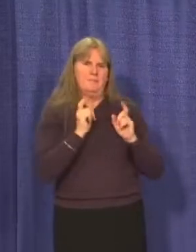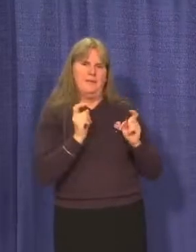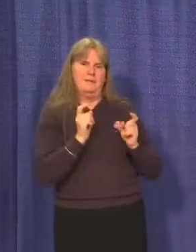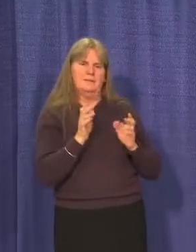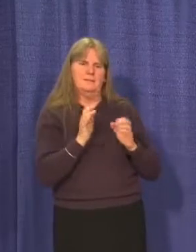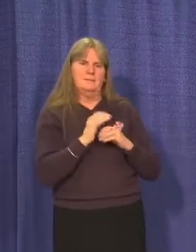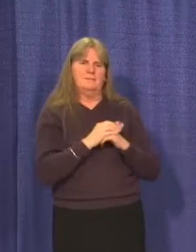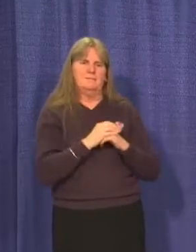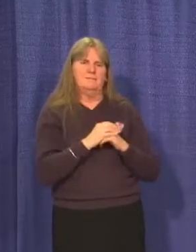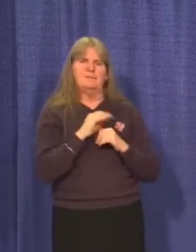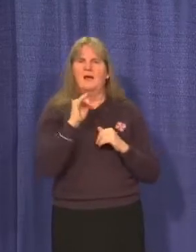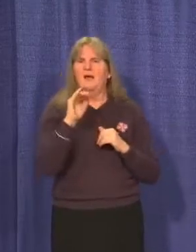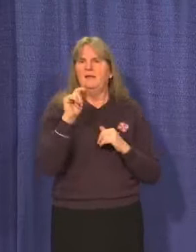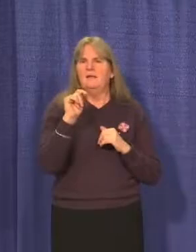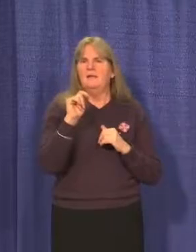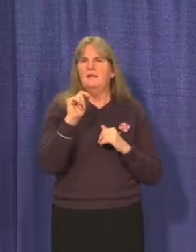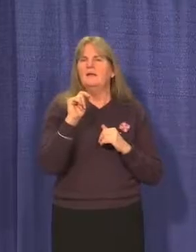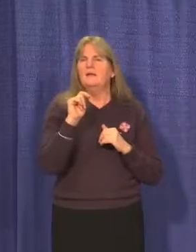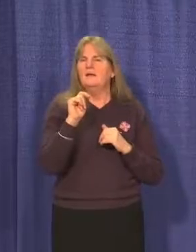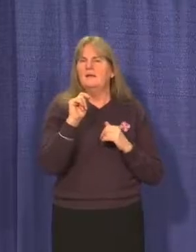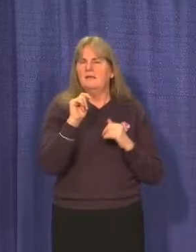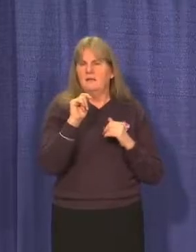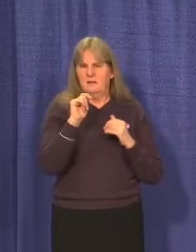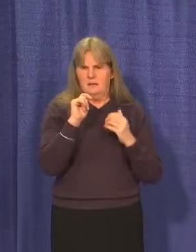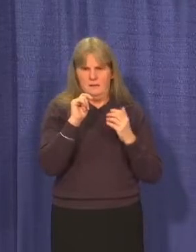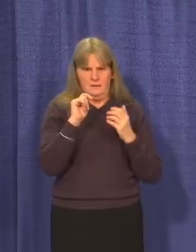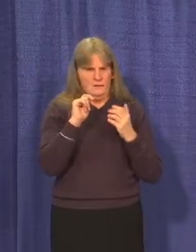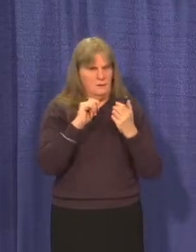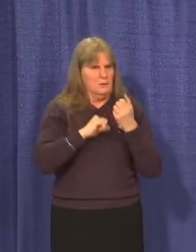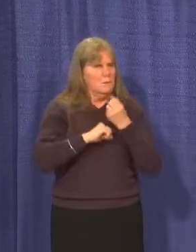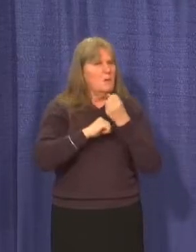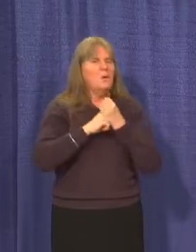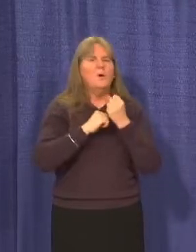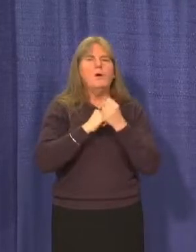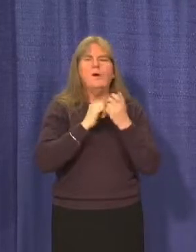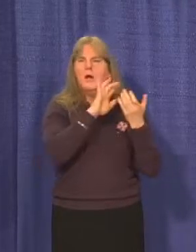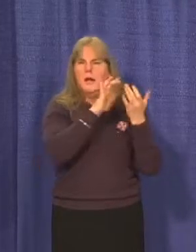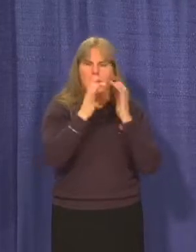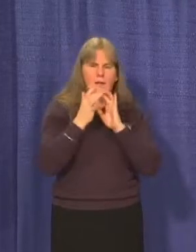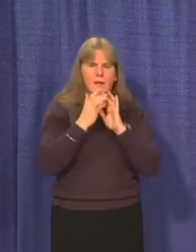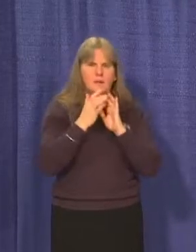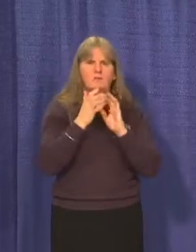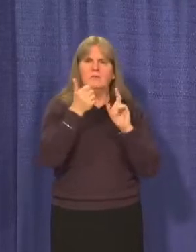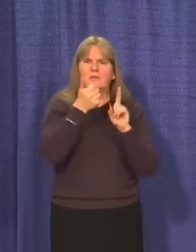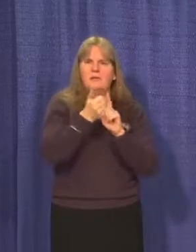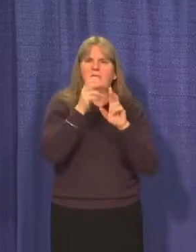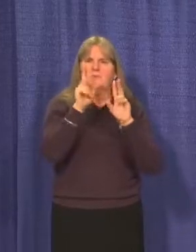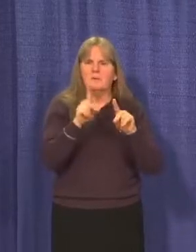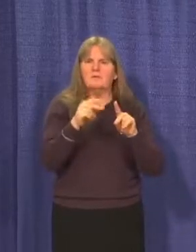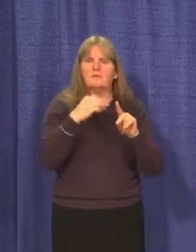The IT support, we have a live registry so every immunization